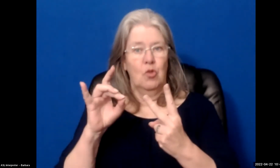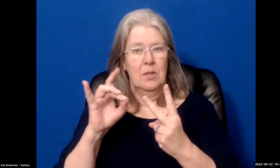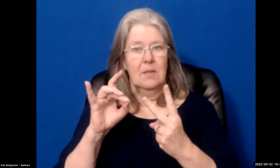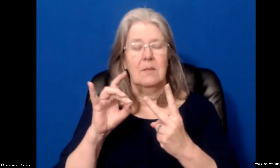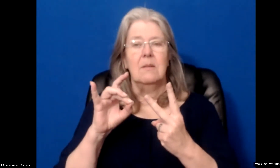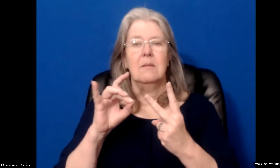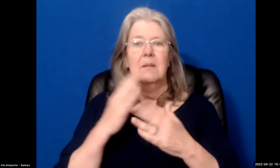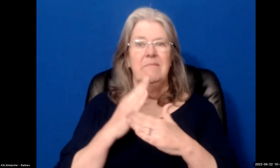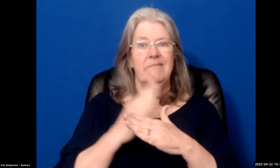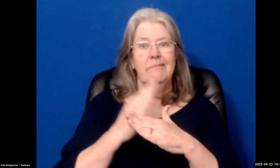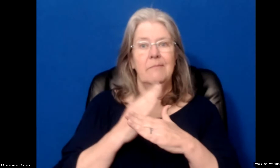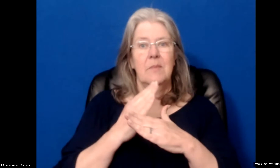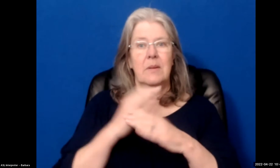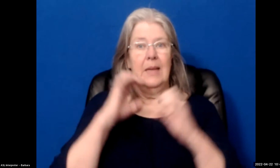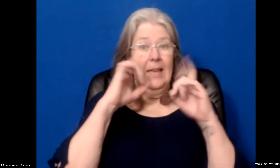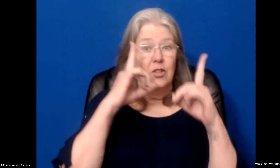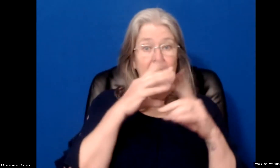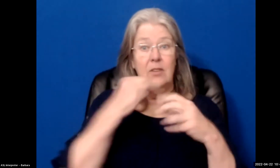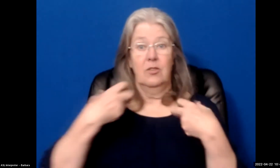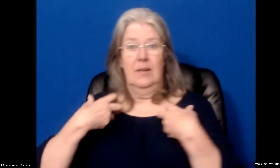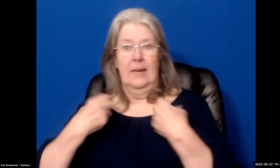Even between like you know, education and health that's where I felt like sometimes